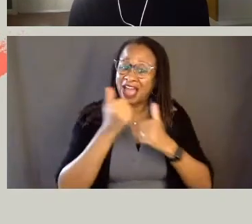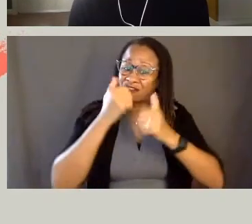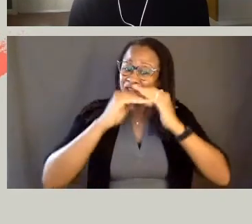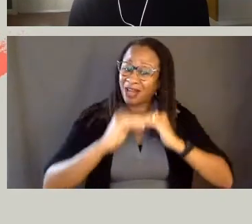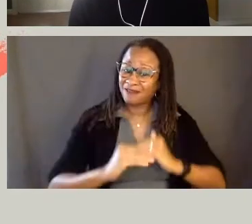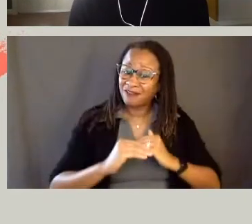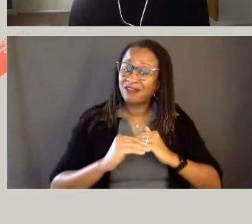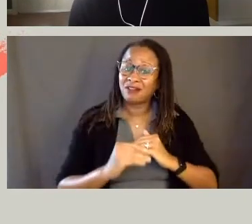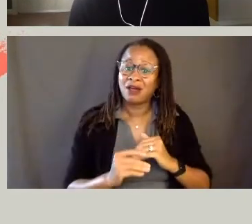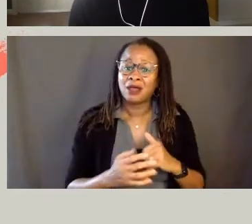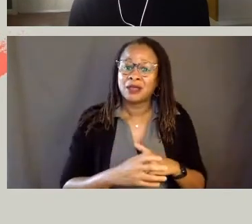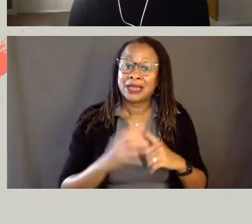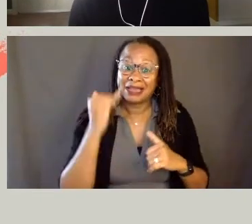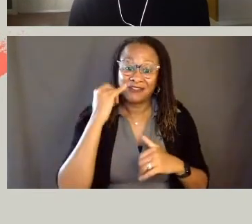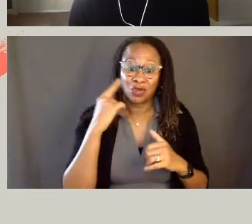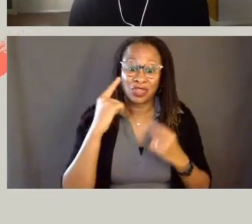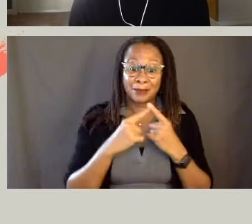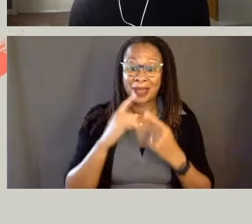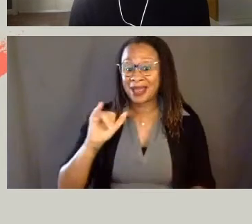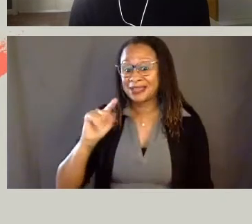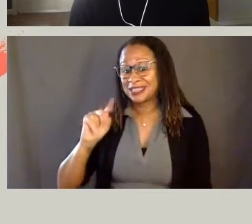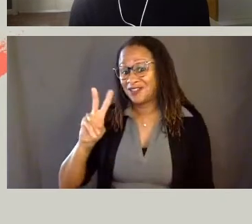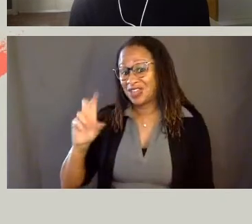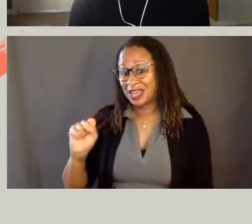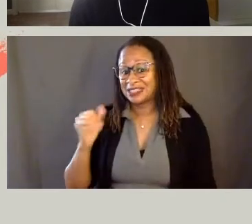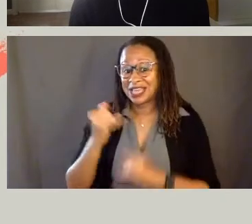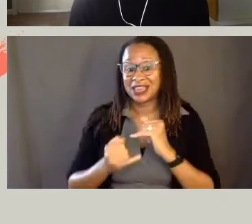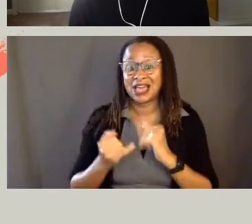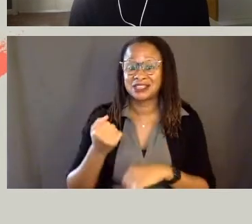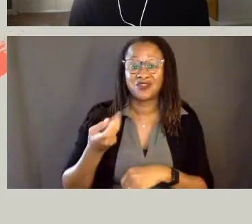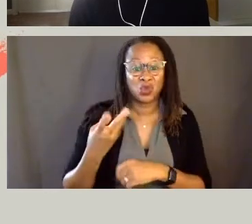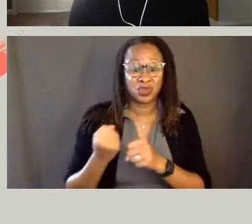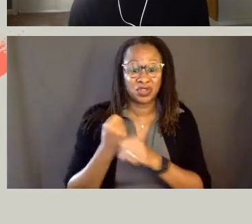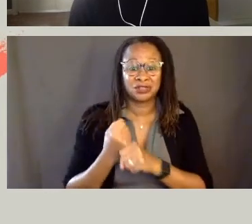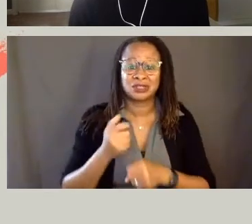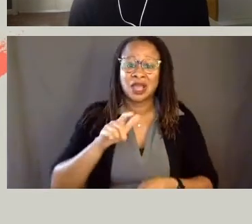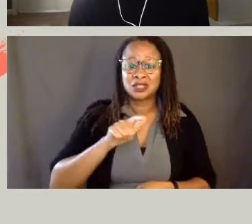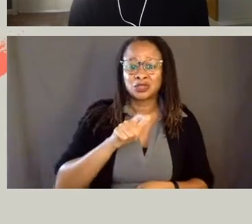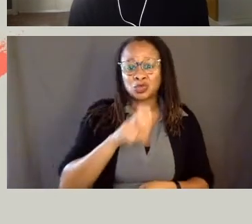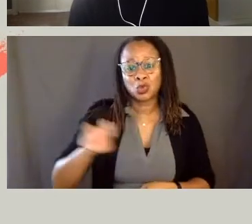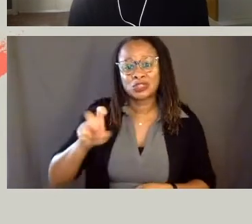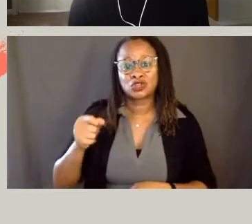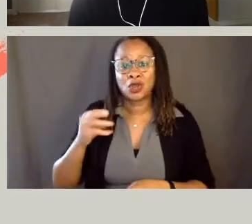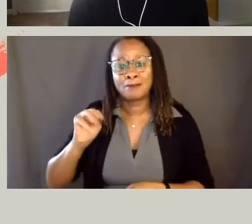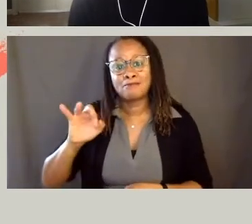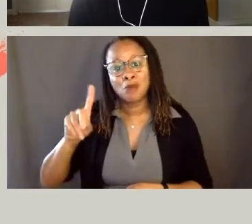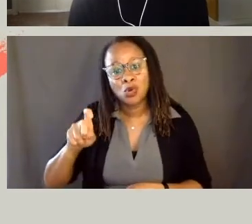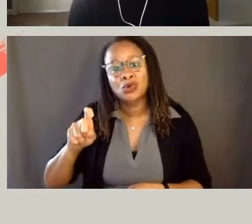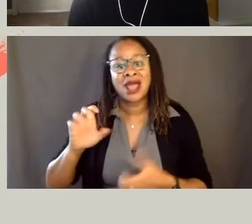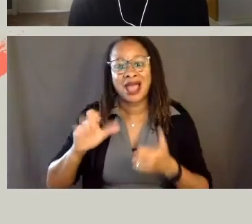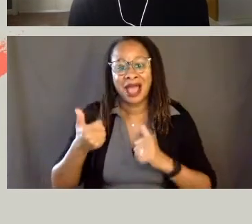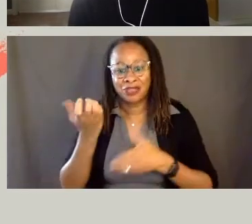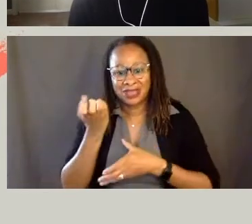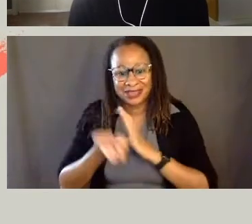you know, and I think if you think about ITVS, even in the last three years, to sort of switch their modality of how they engage with filmmakers and the Indie Summit.